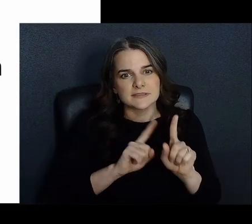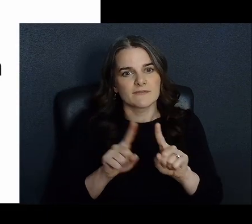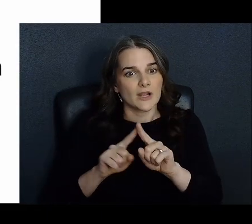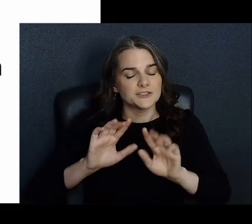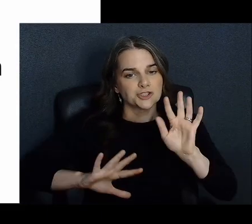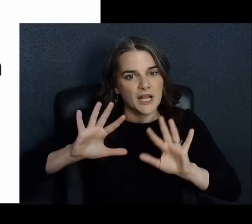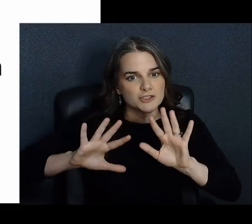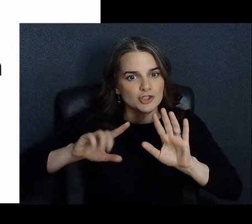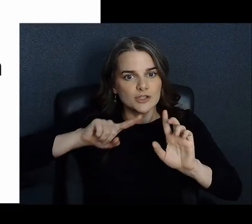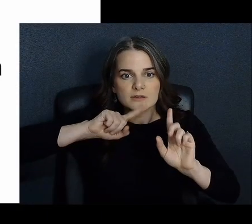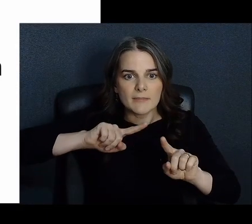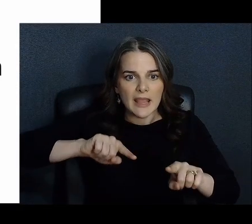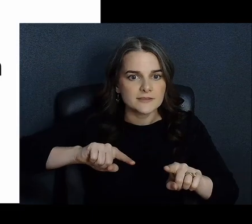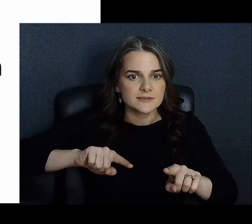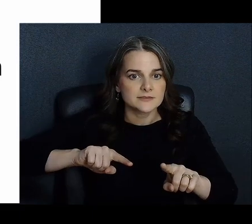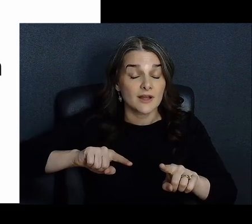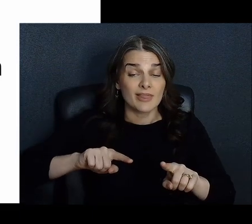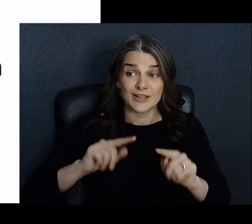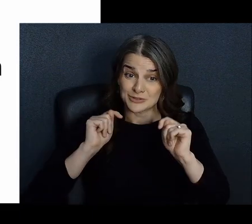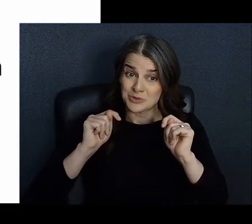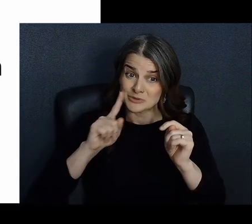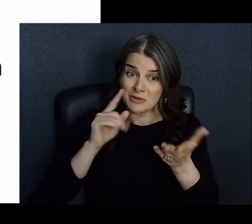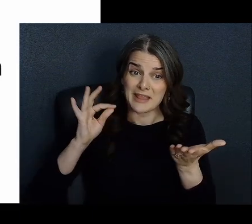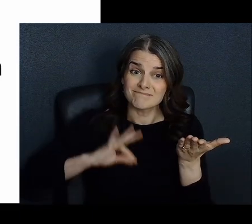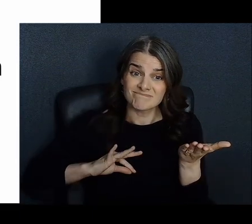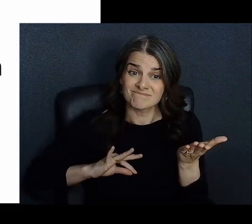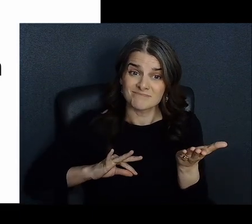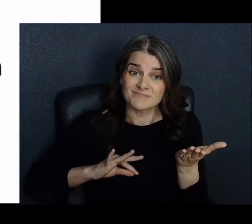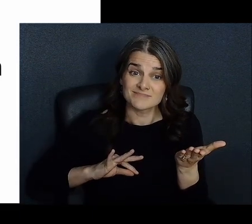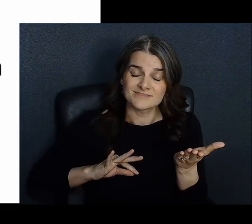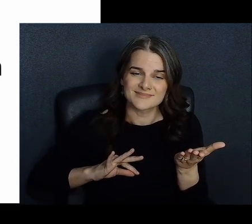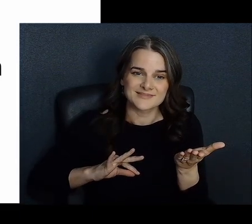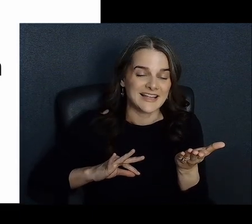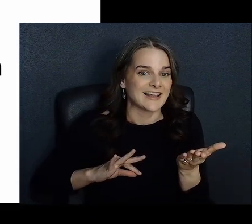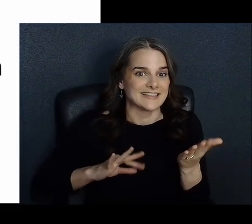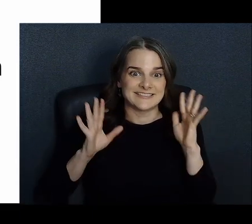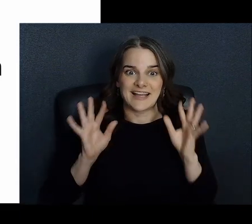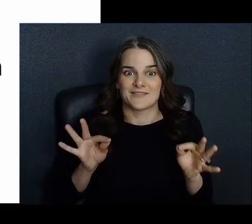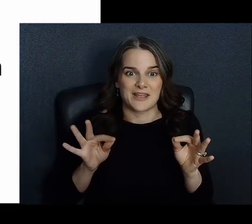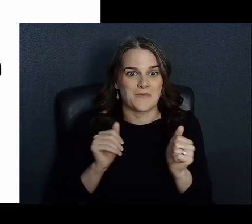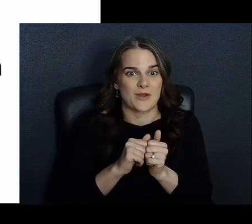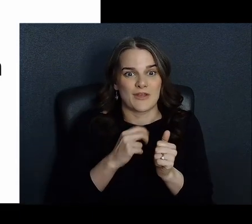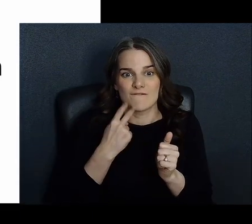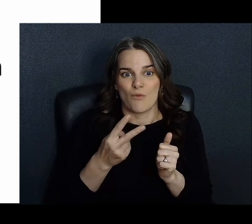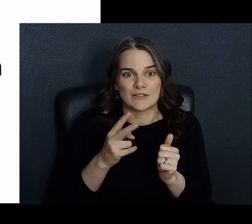So these tutorials come in handy, especially so with voiceover users. And I know sometimes people that aren't